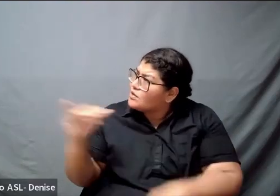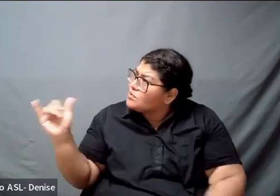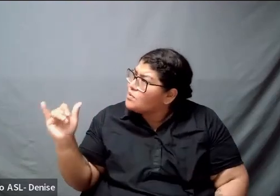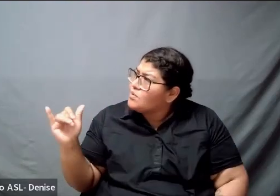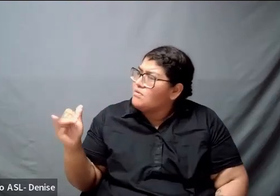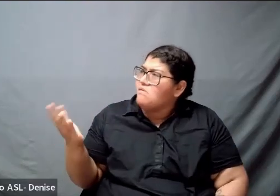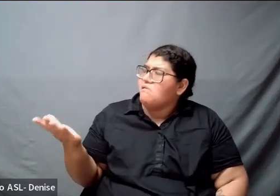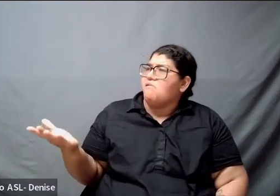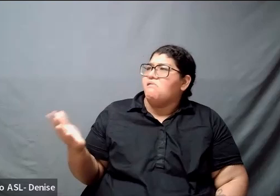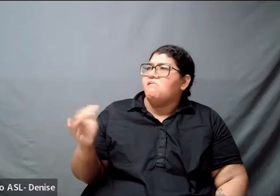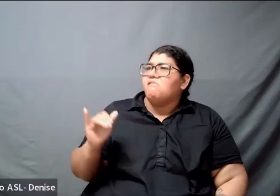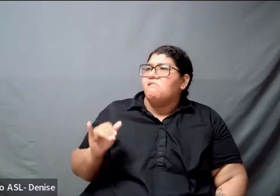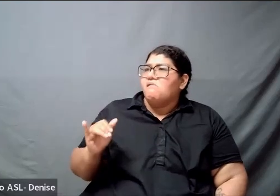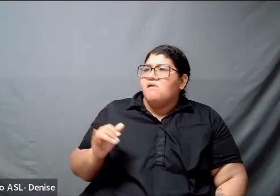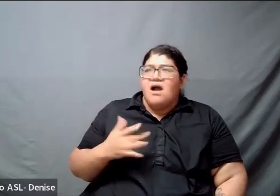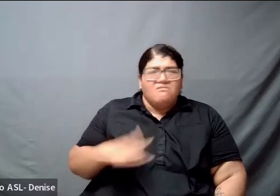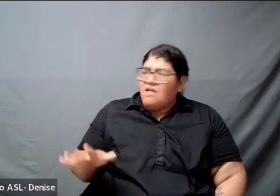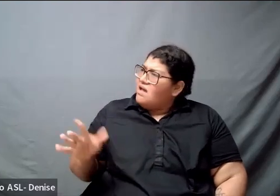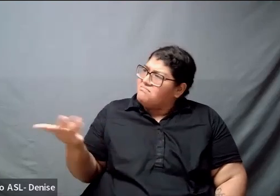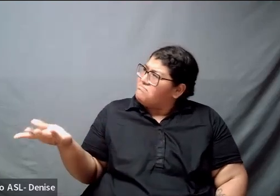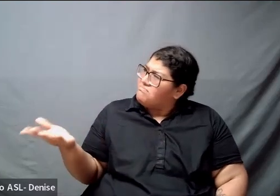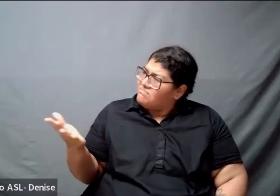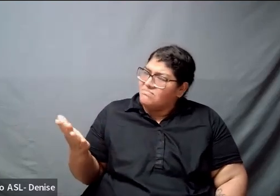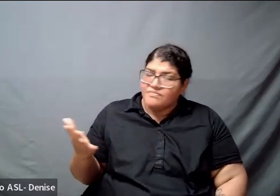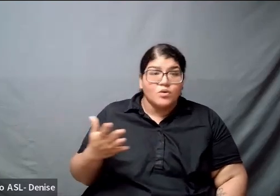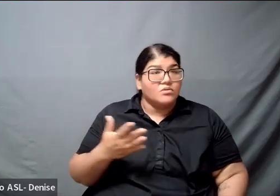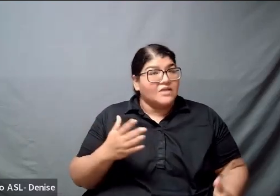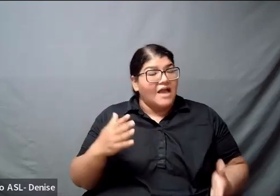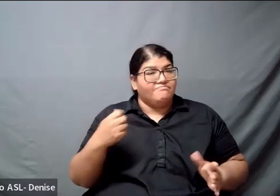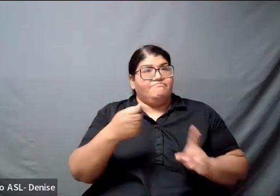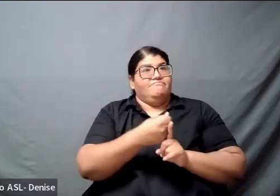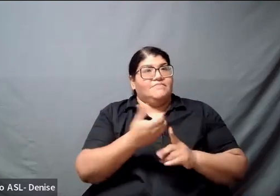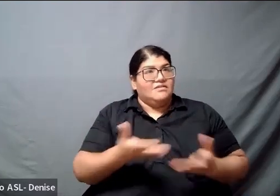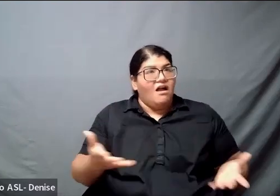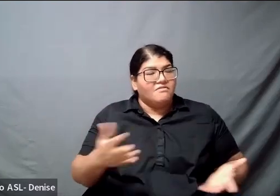That's some really meaningful stuff. And so I started writing a book and as you heard at the end of my bio writing